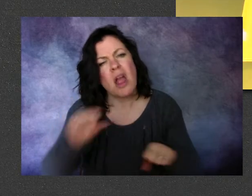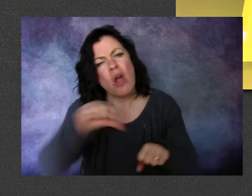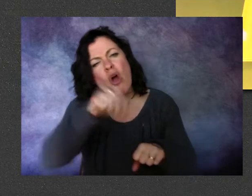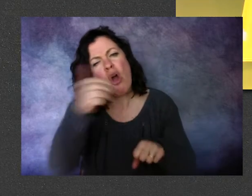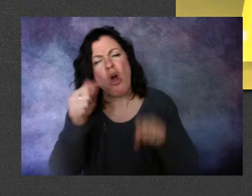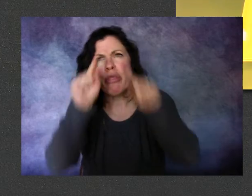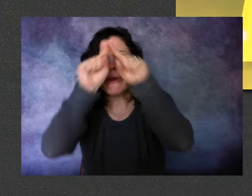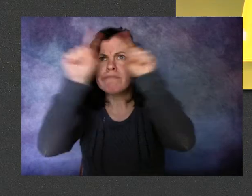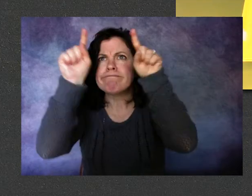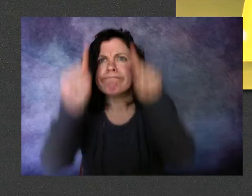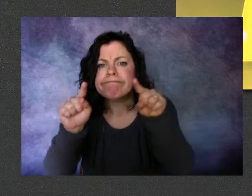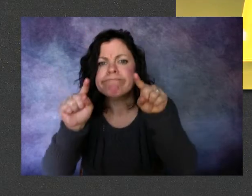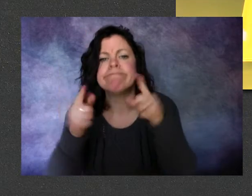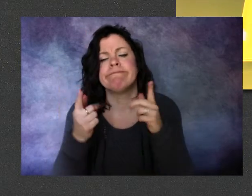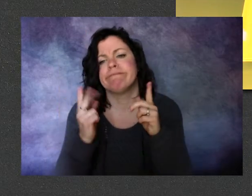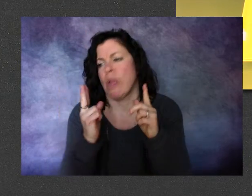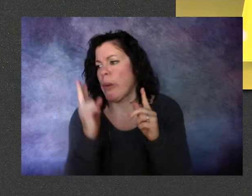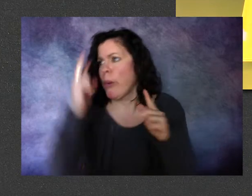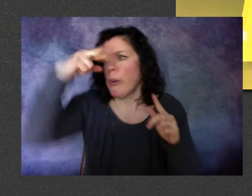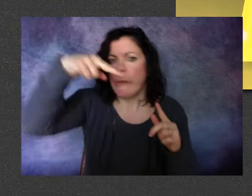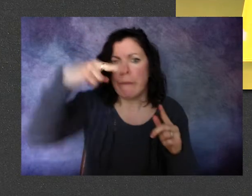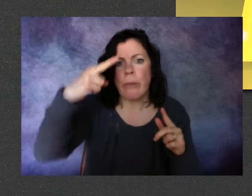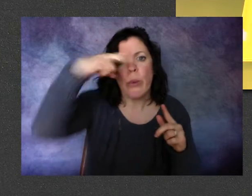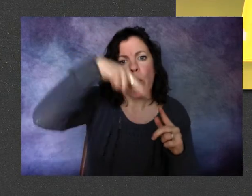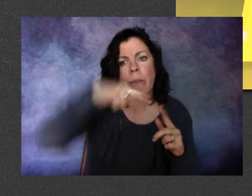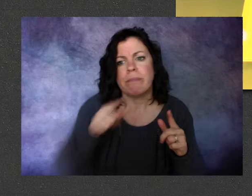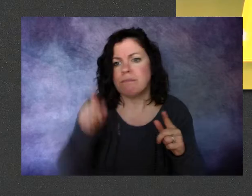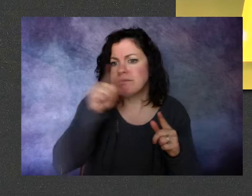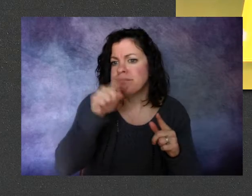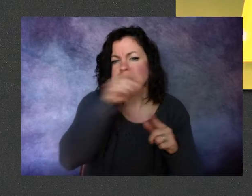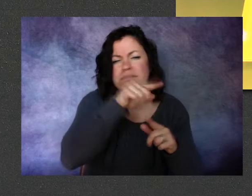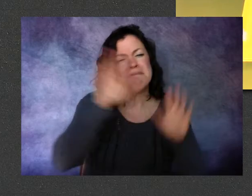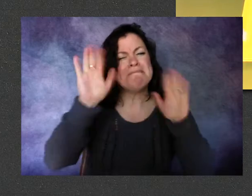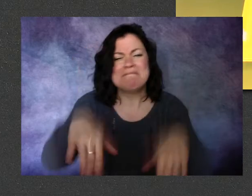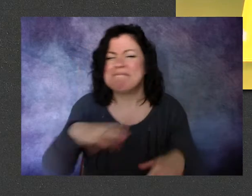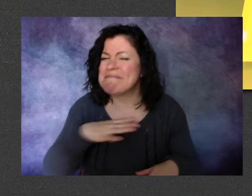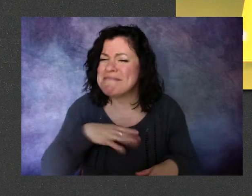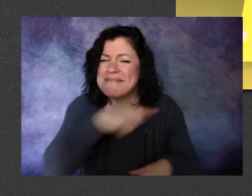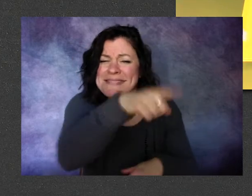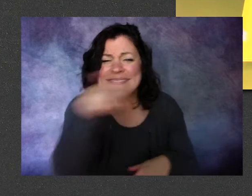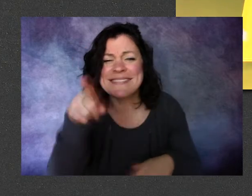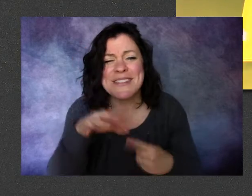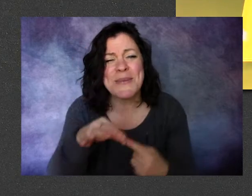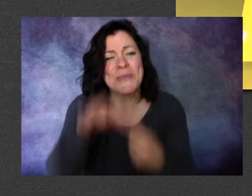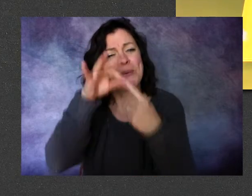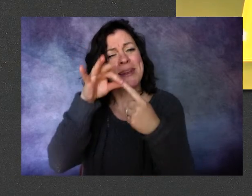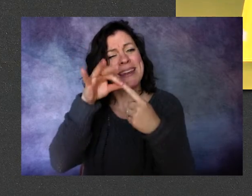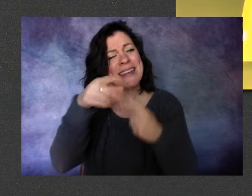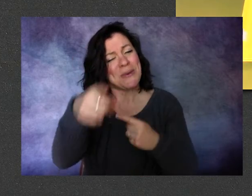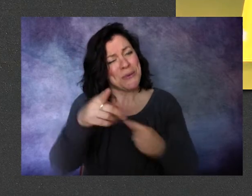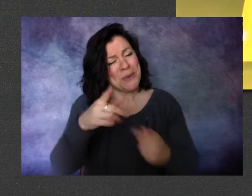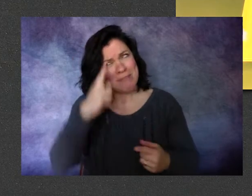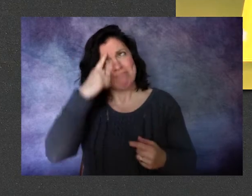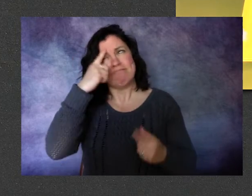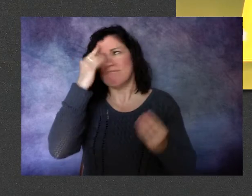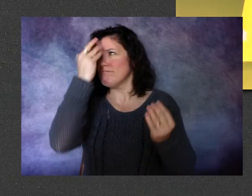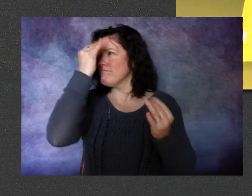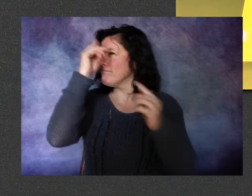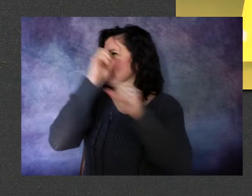That's okay too! Why is that okay? Because we are all unique and we are all artists.